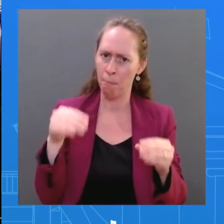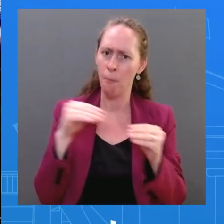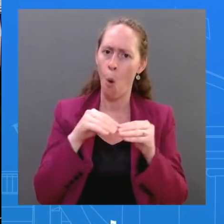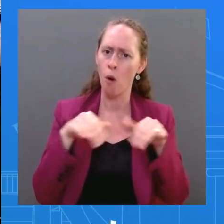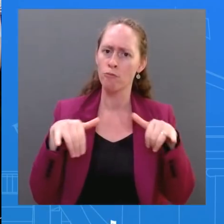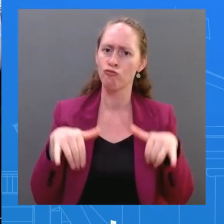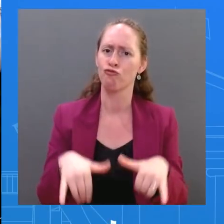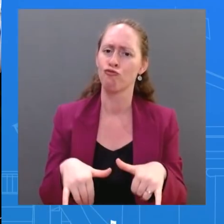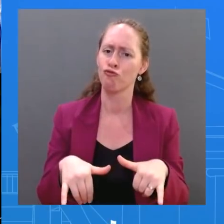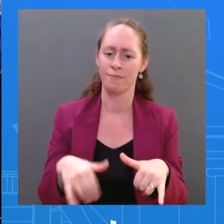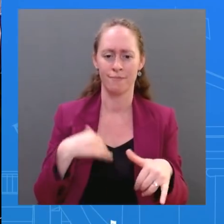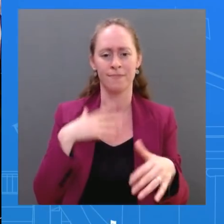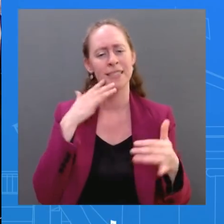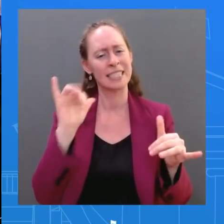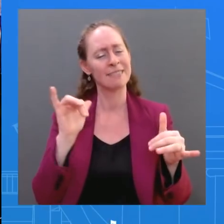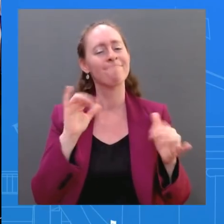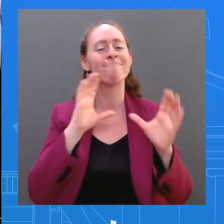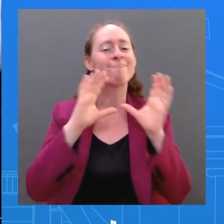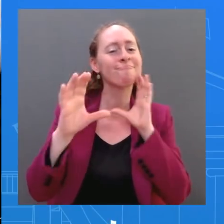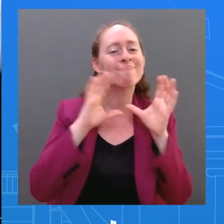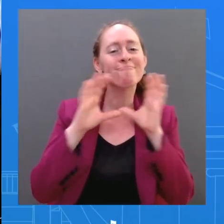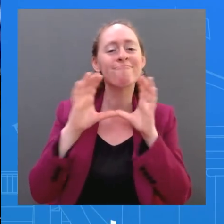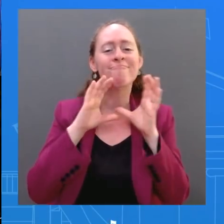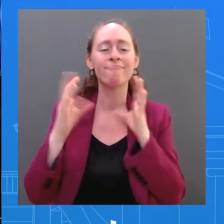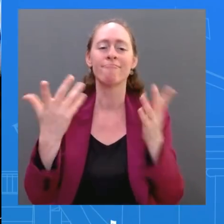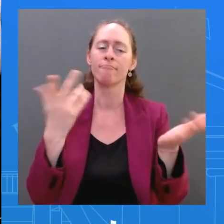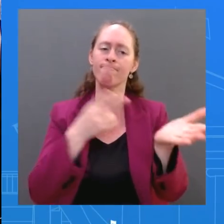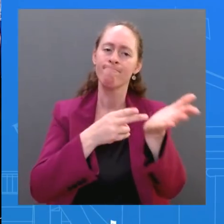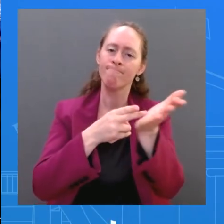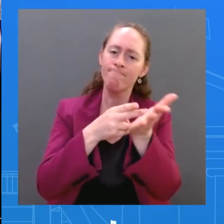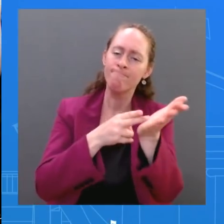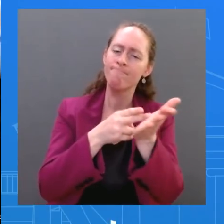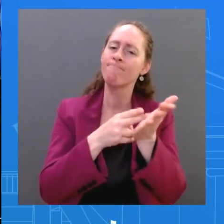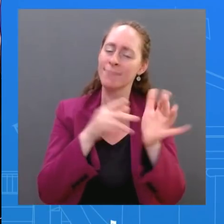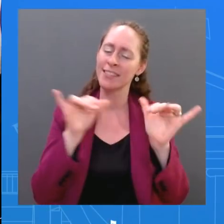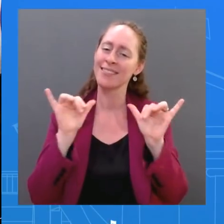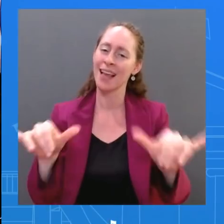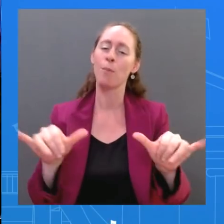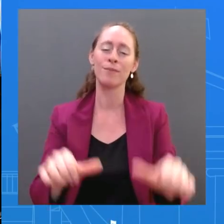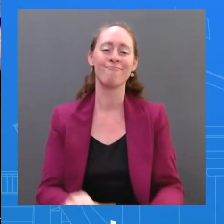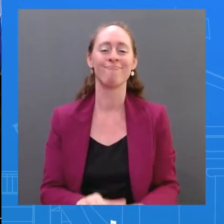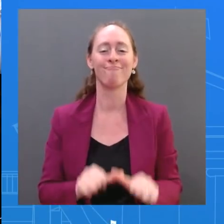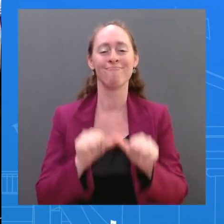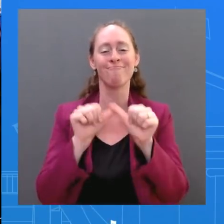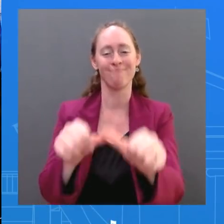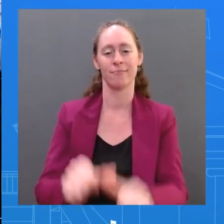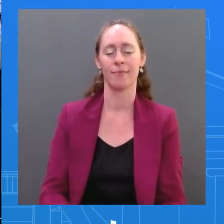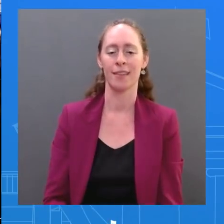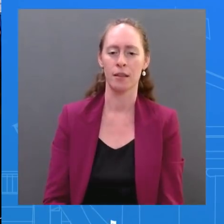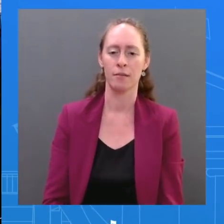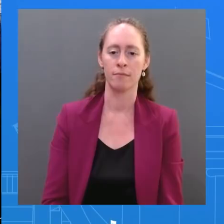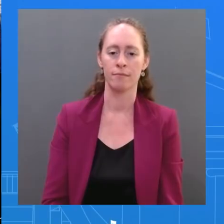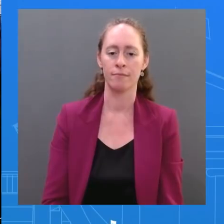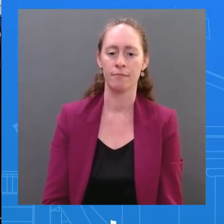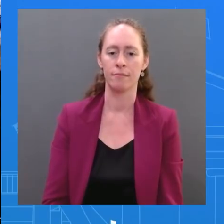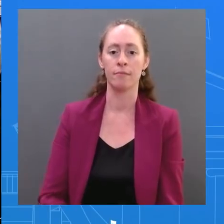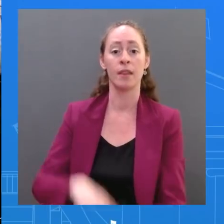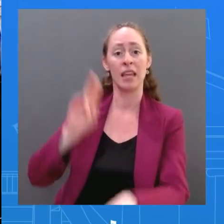The largest labor union in the country, the National Education Association, had been proposing a resolution for future contracts